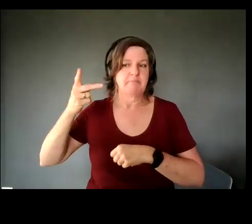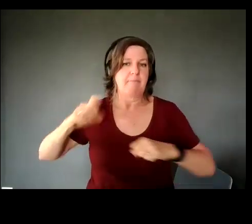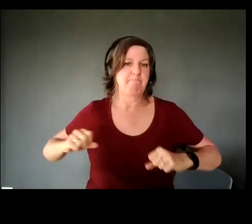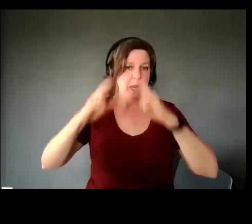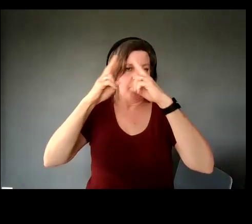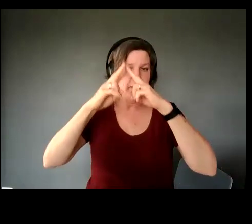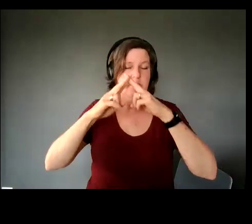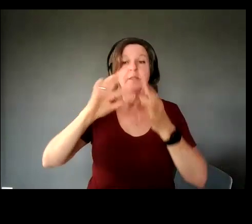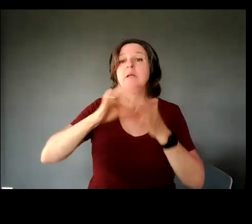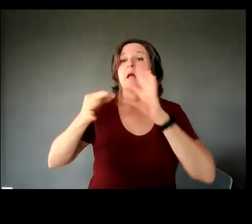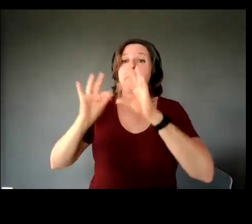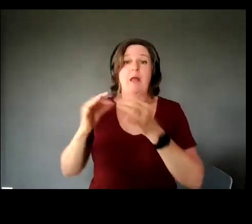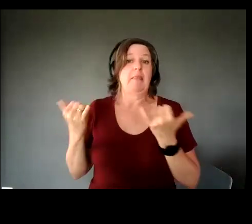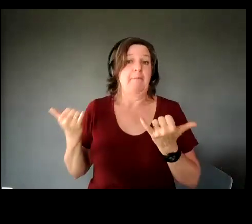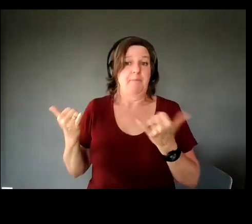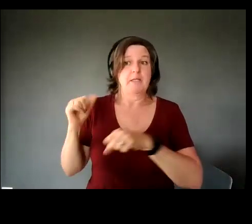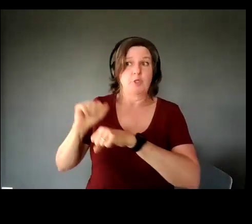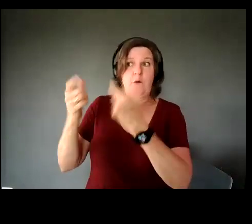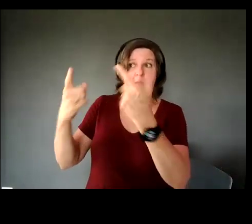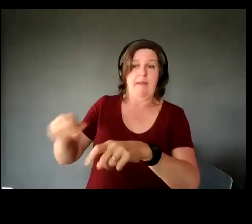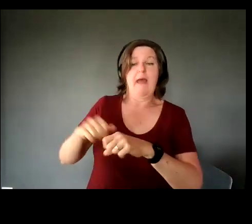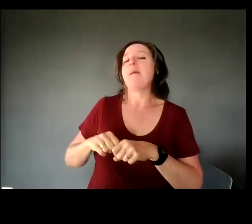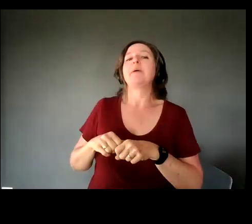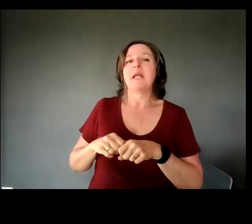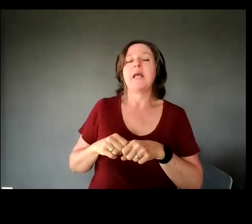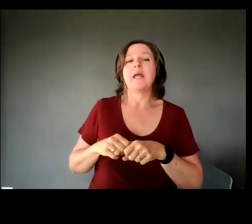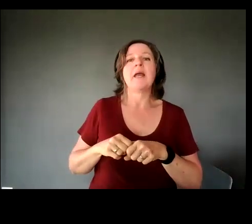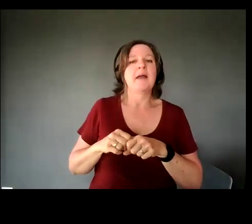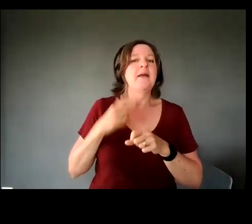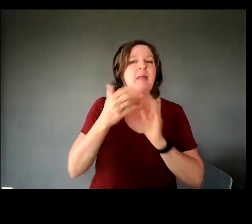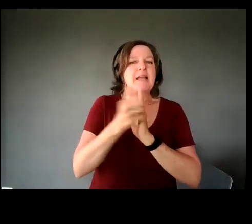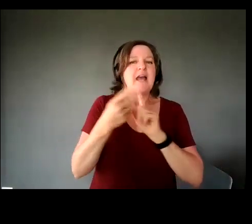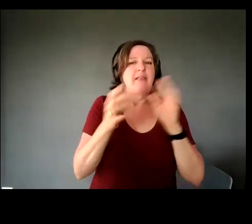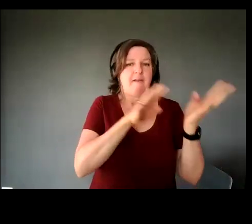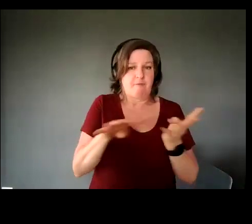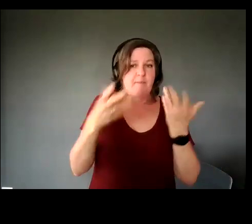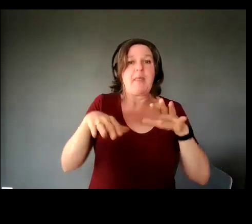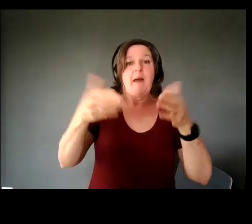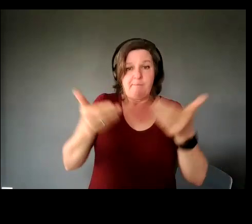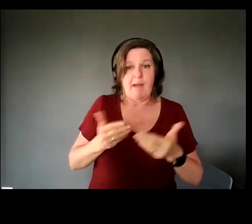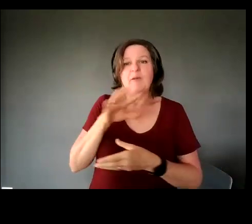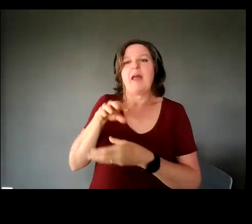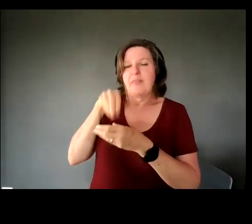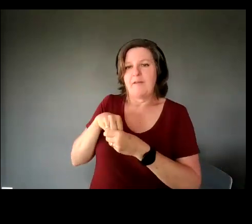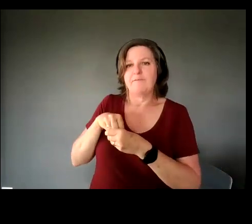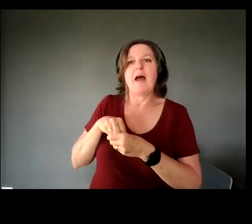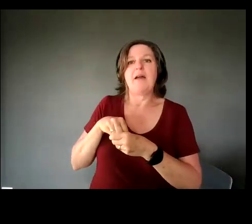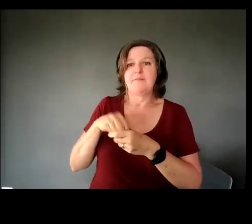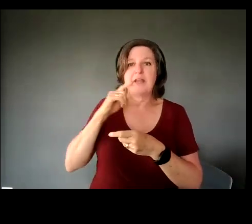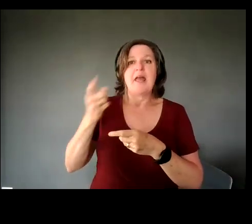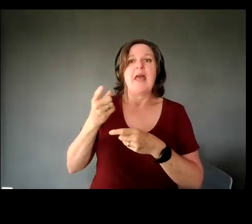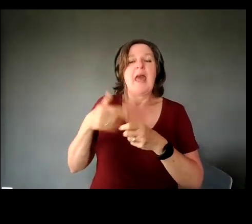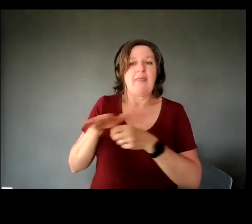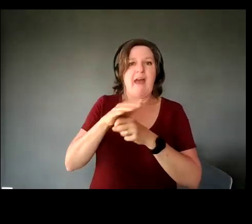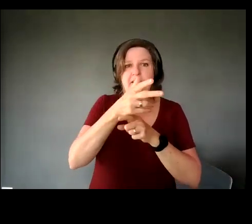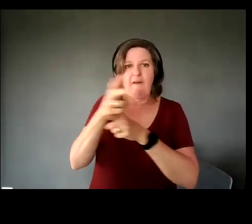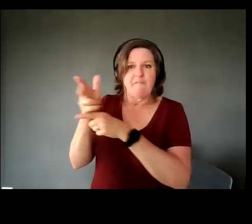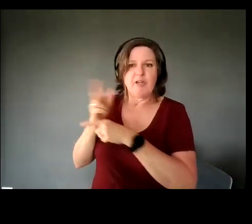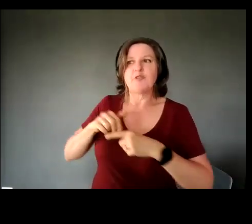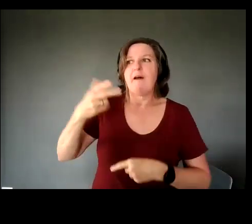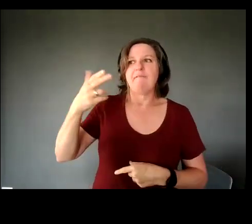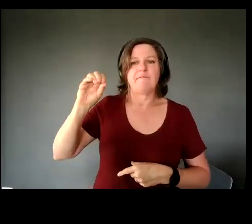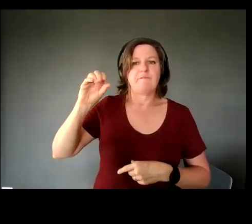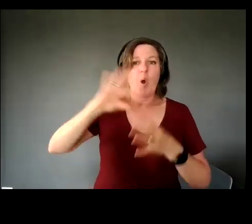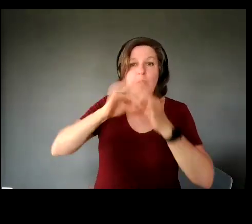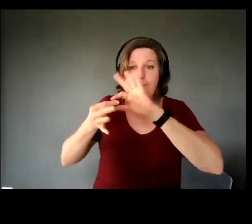pipeline did get hired and they are being heavily featured within the groundbreaking coverage of both the Olympics and Paralympics. We actually even made history